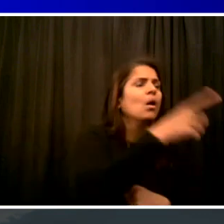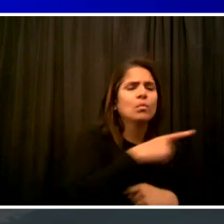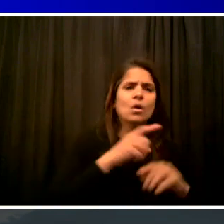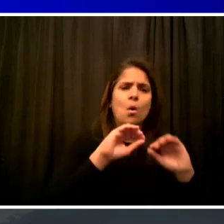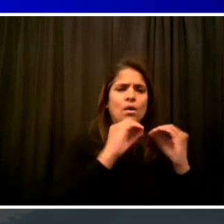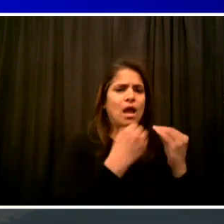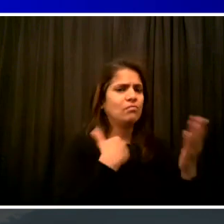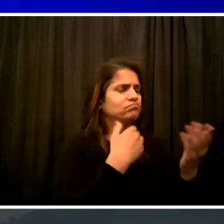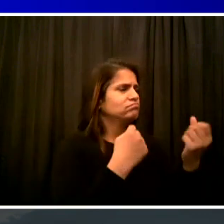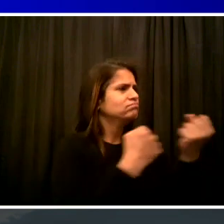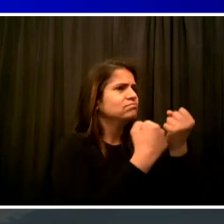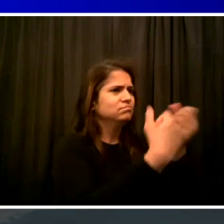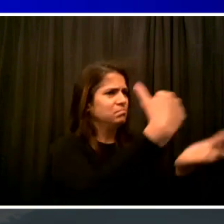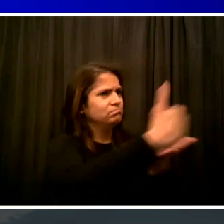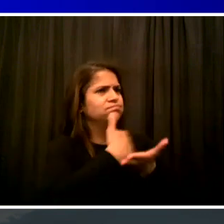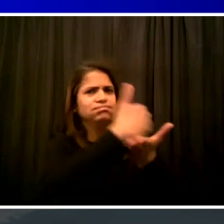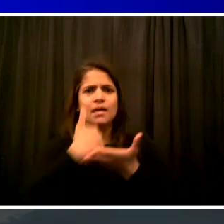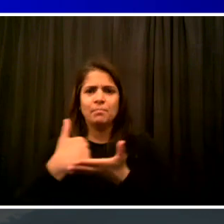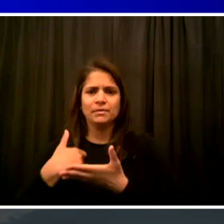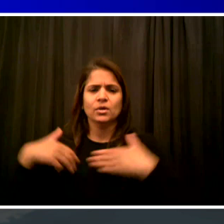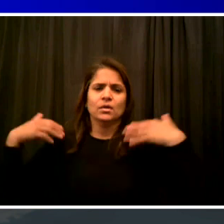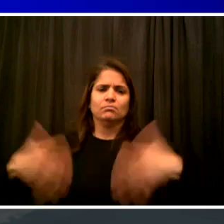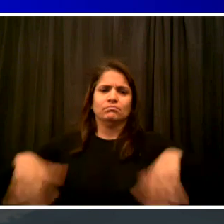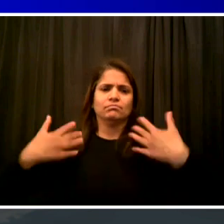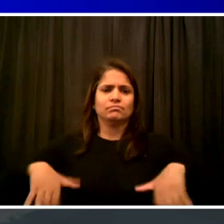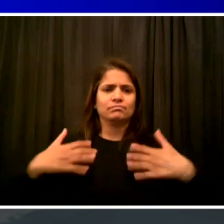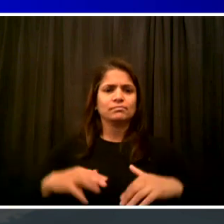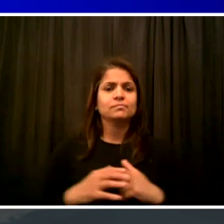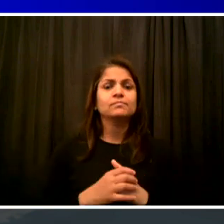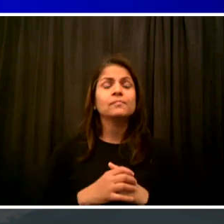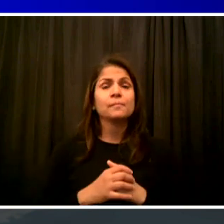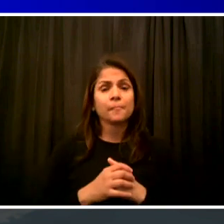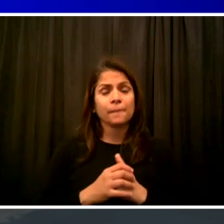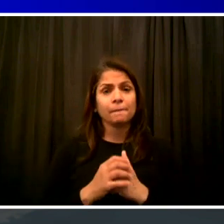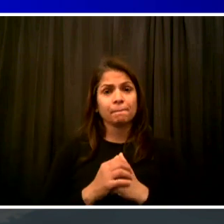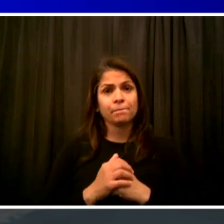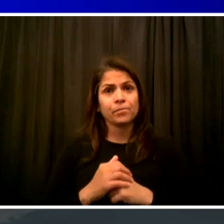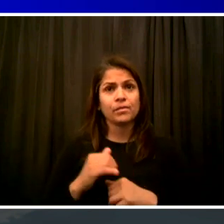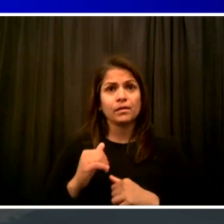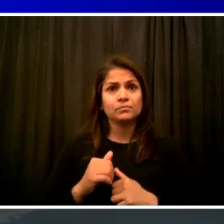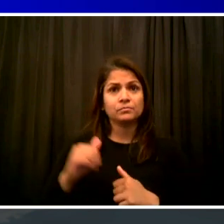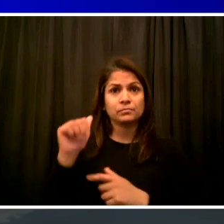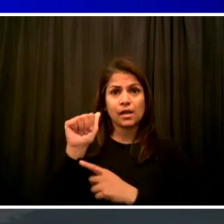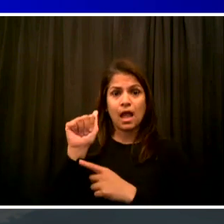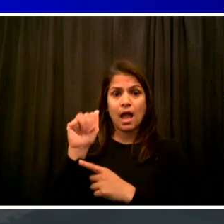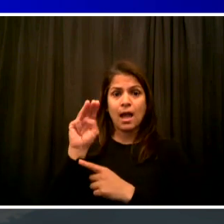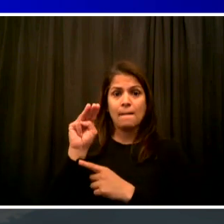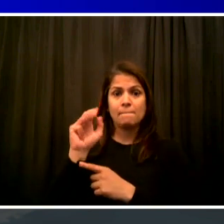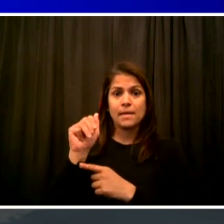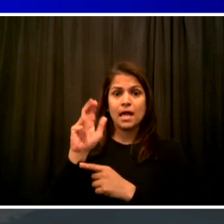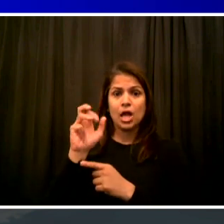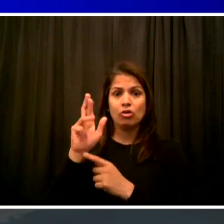EQUIPMENT. I WATH THEMTODAY. THAT'S WH IAT'M GOING TO FOSCU ON WITH MY THANKS TODAY. THE FOLKS THAT